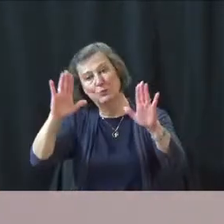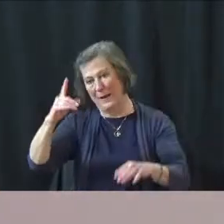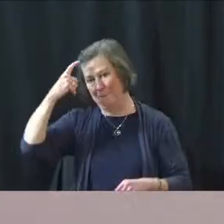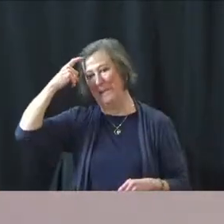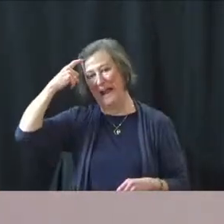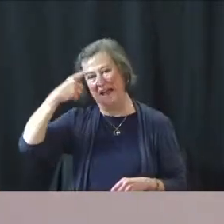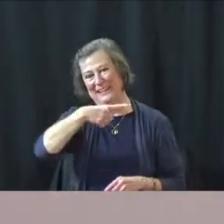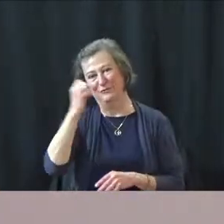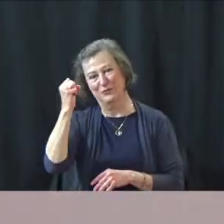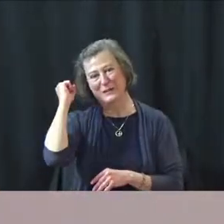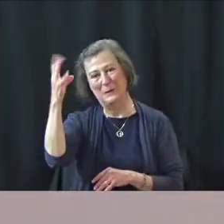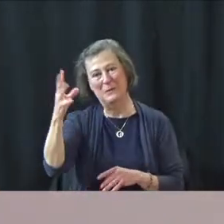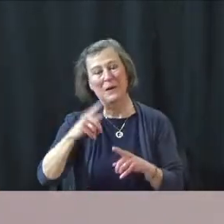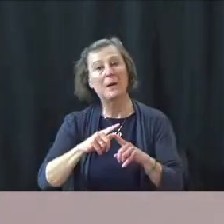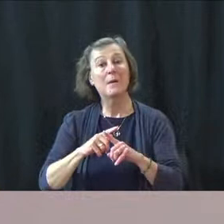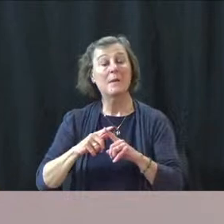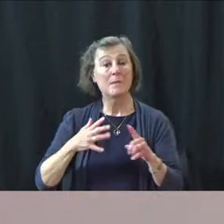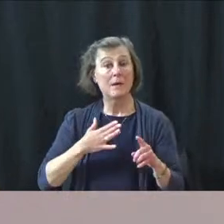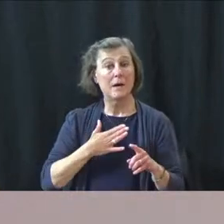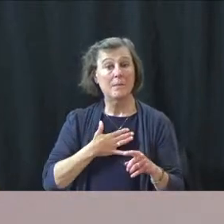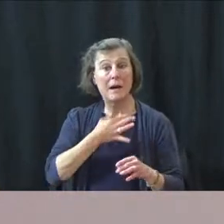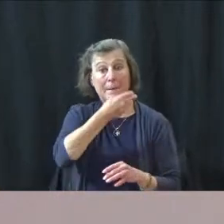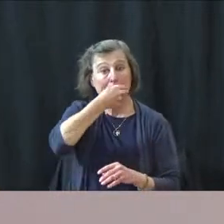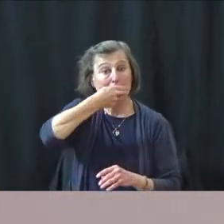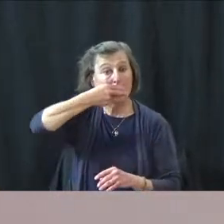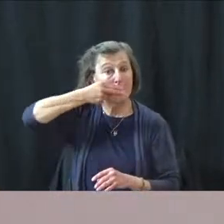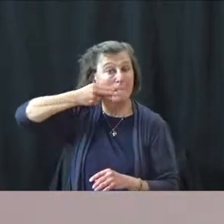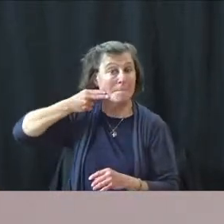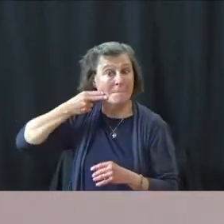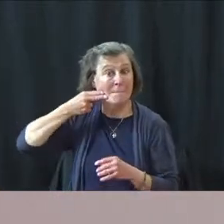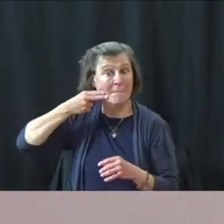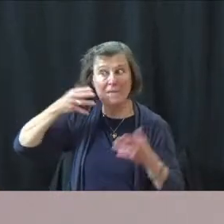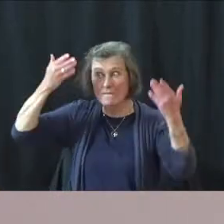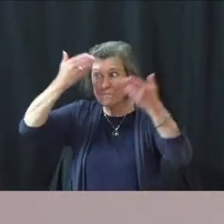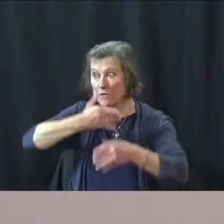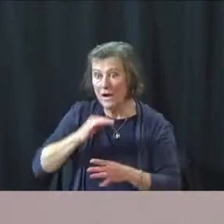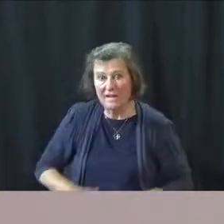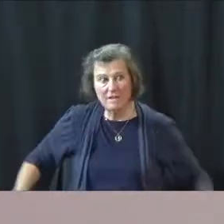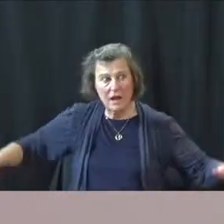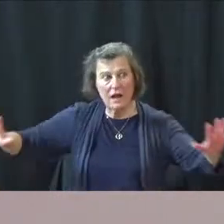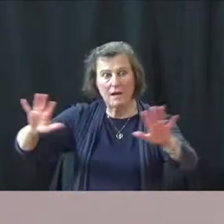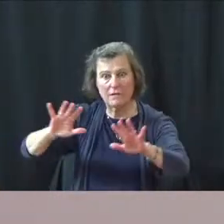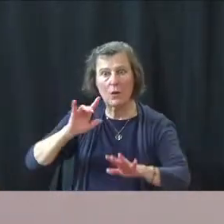Anyway, having my lips sealed by scotch tape in front of everyone really was a bummer so